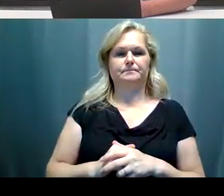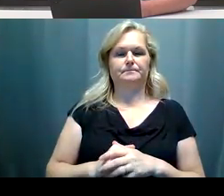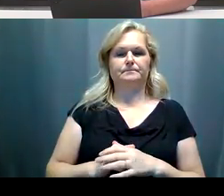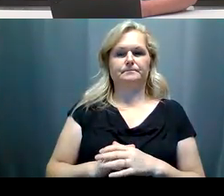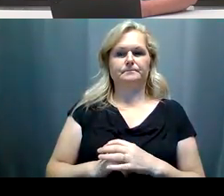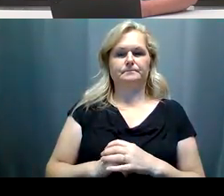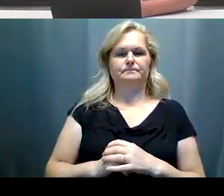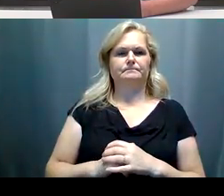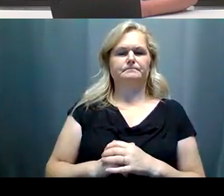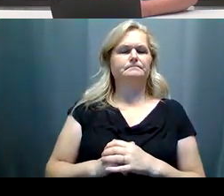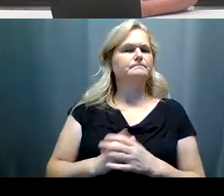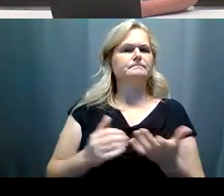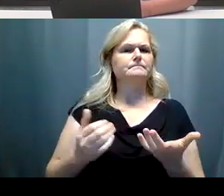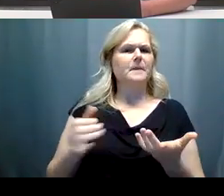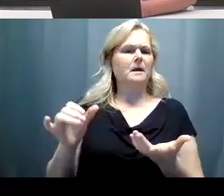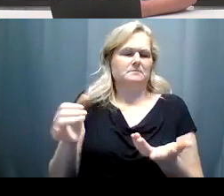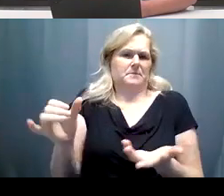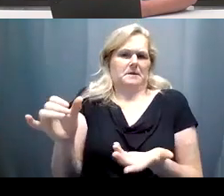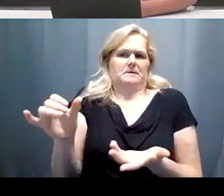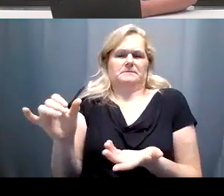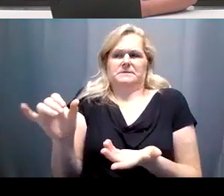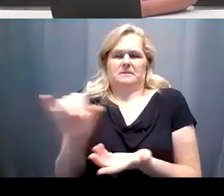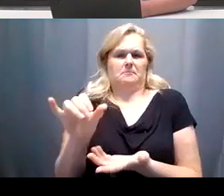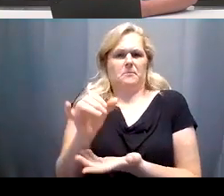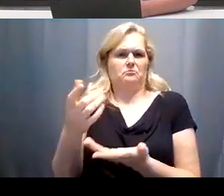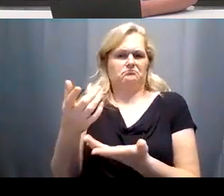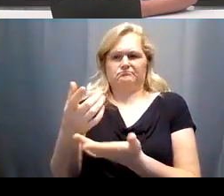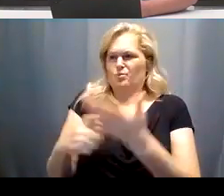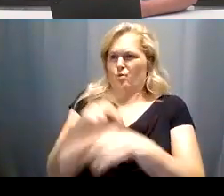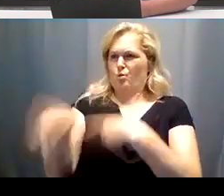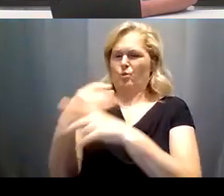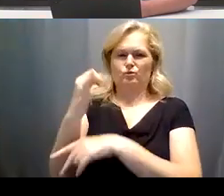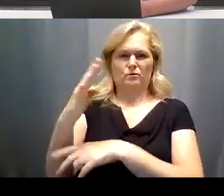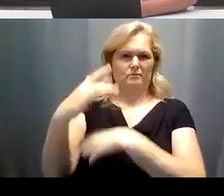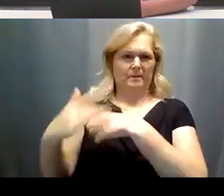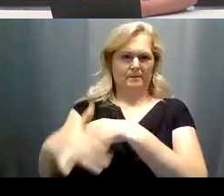What kind of jobs are available? Deputy returning officer